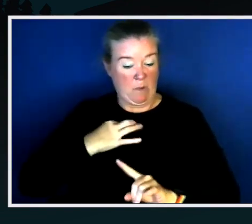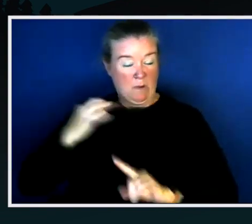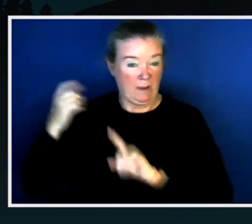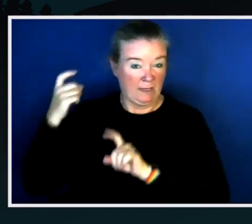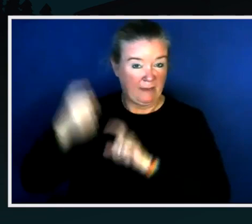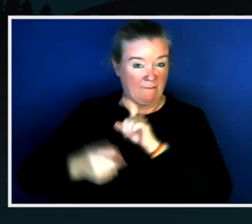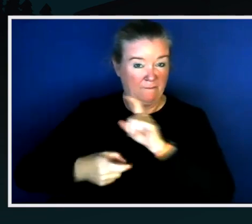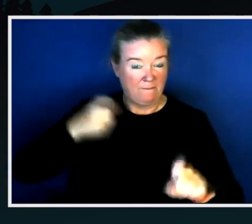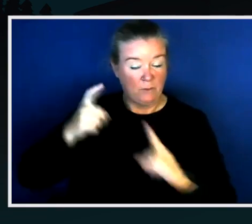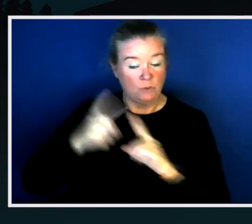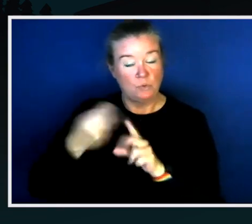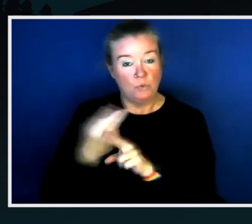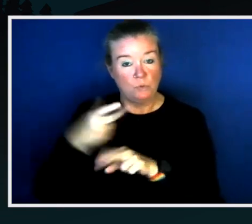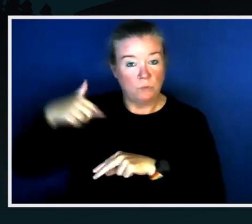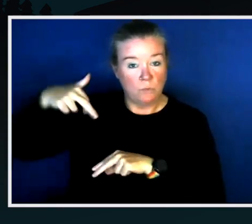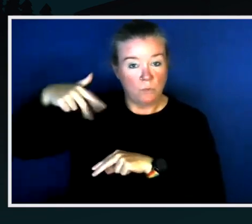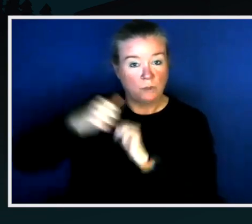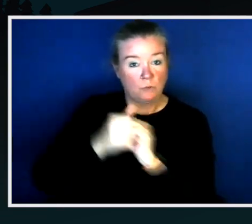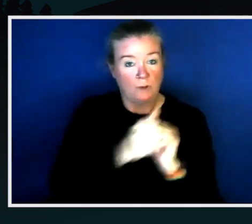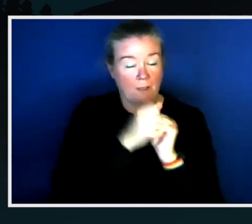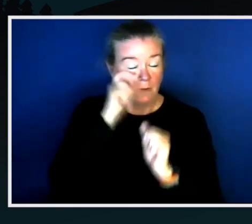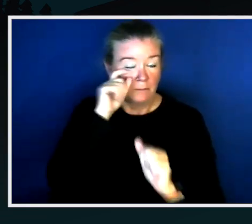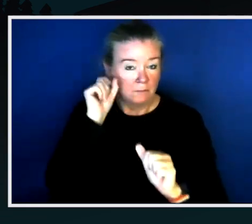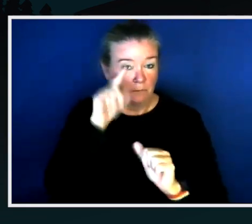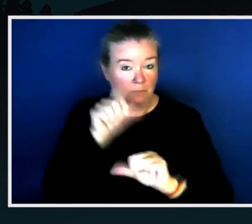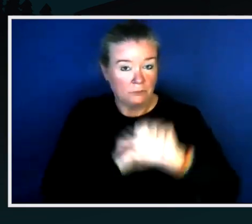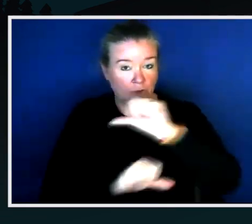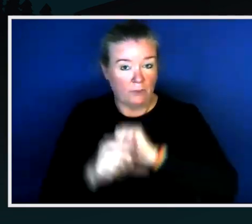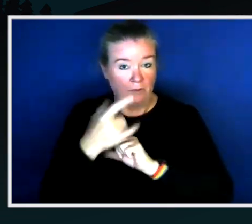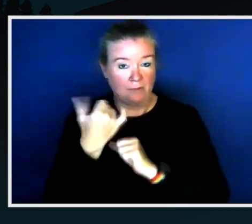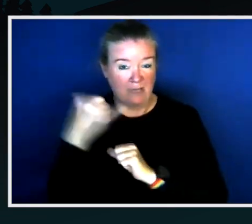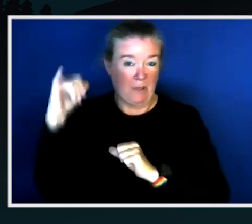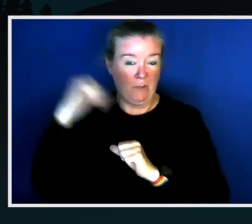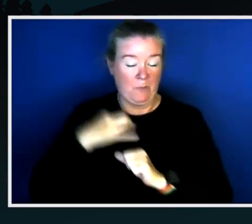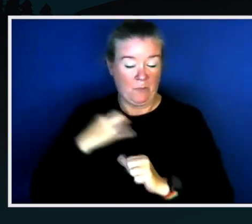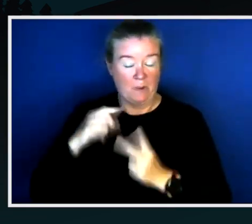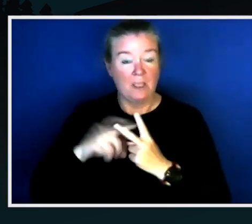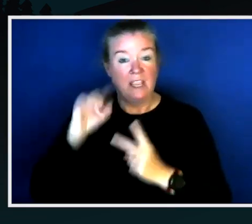walking the trails together at camp. On sunny days, campers enjoy the lake. A